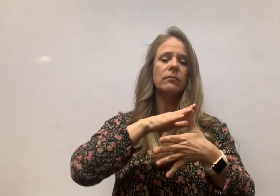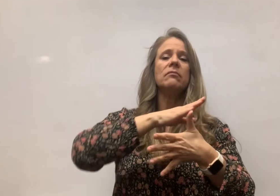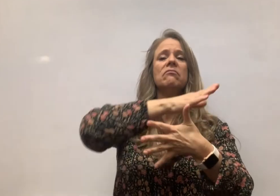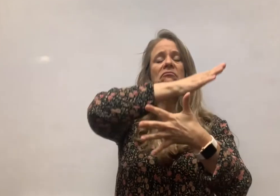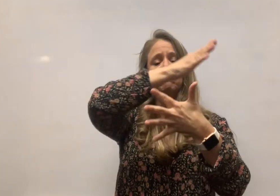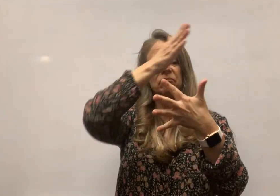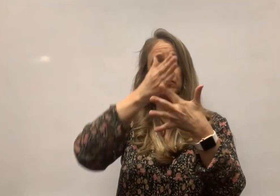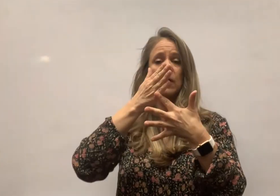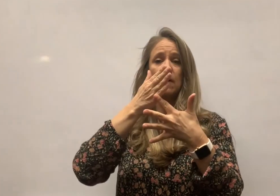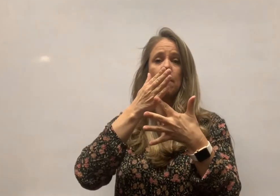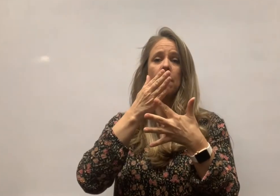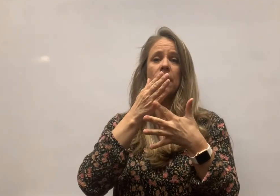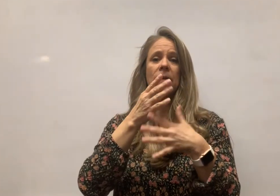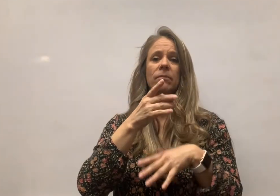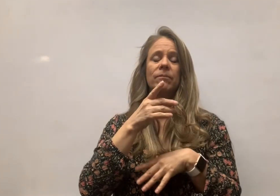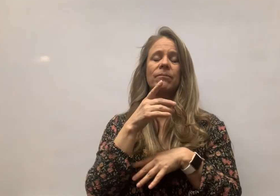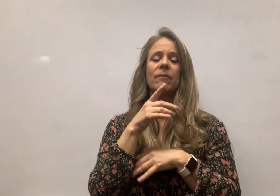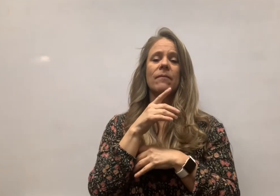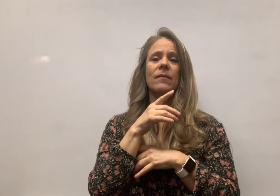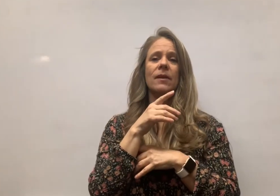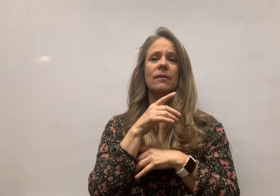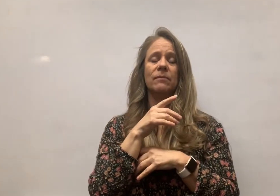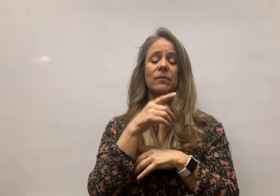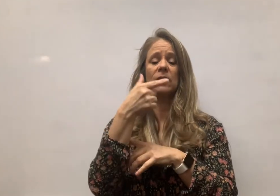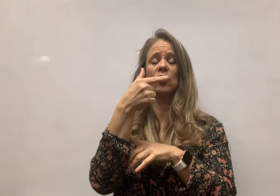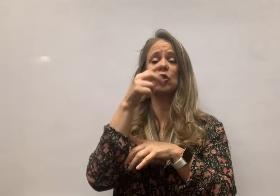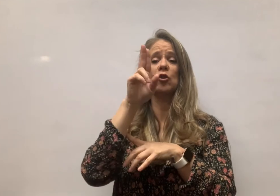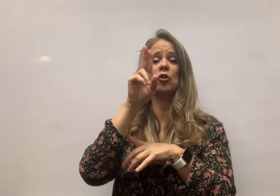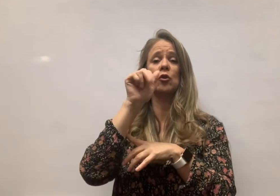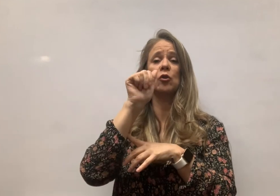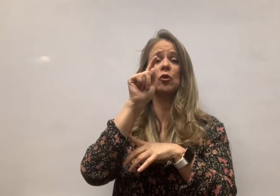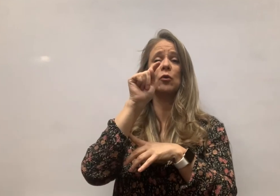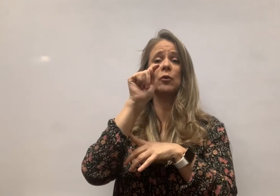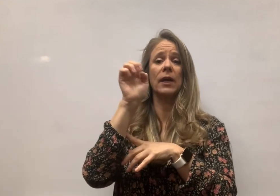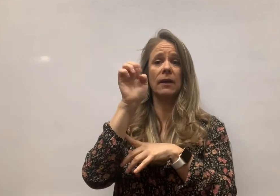Next, there is a guttate.